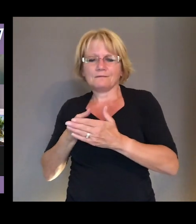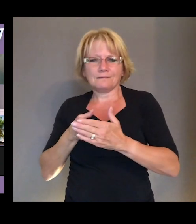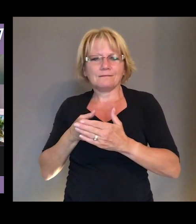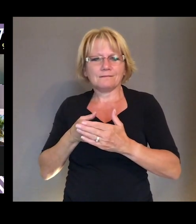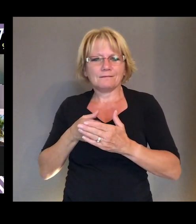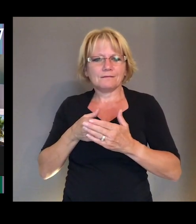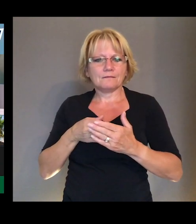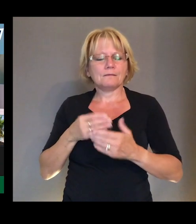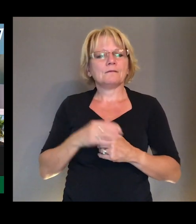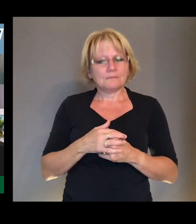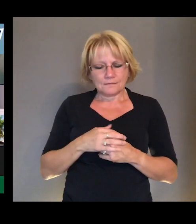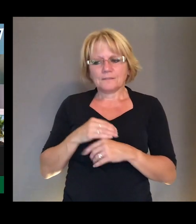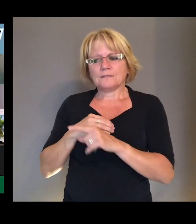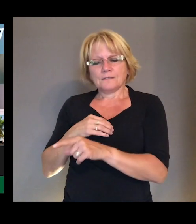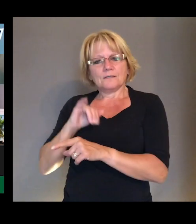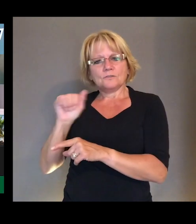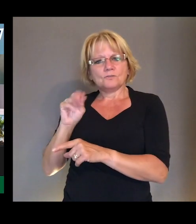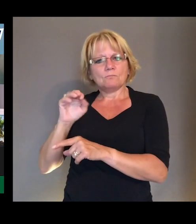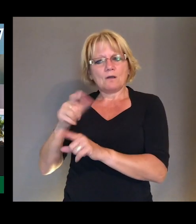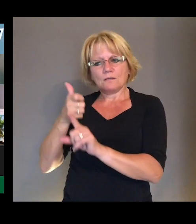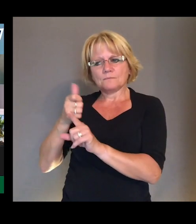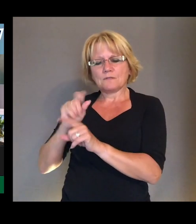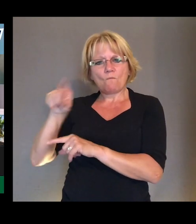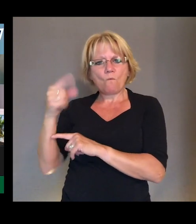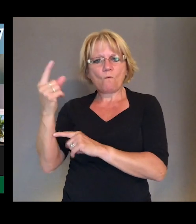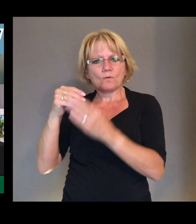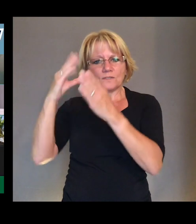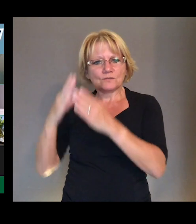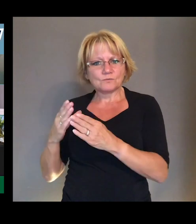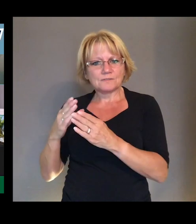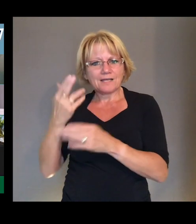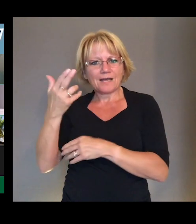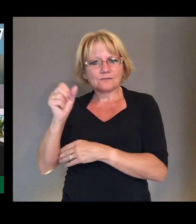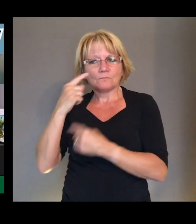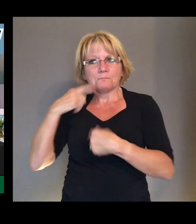Let's go back to Kevin and Jamal. Against all odds, Jamal manages to be the only student from his high school